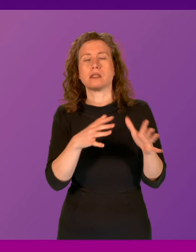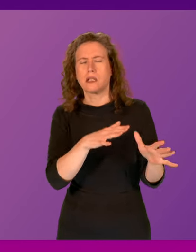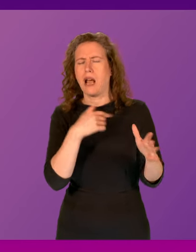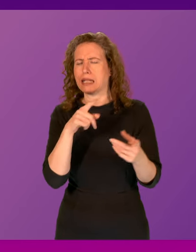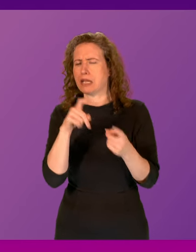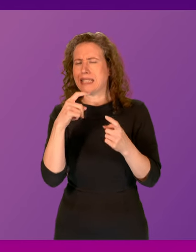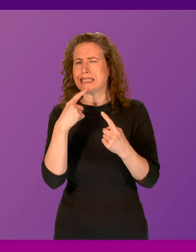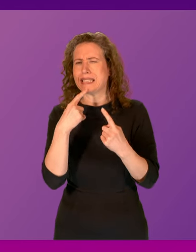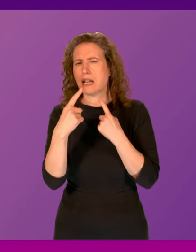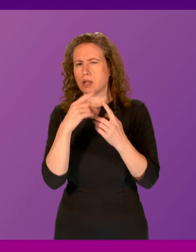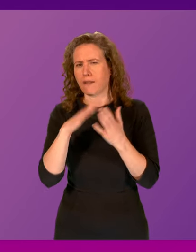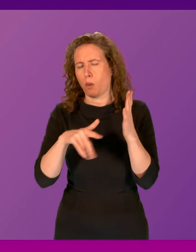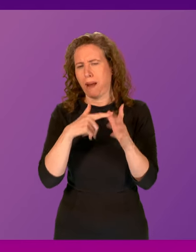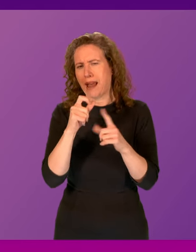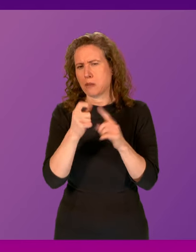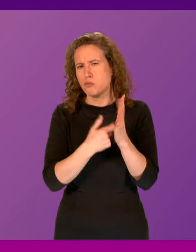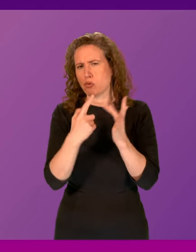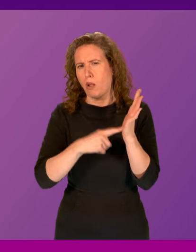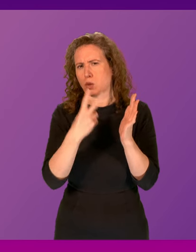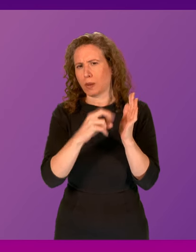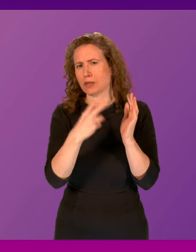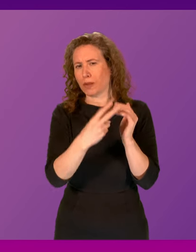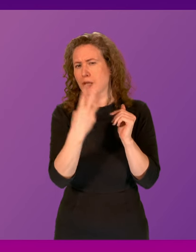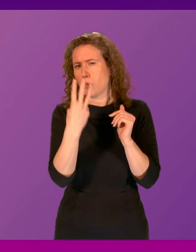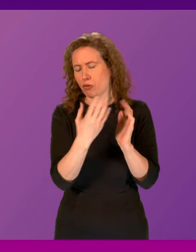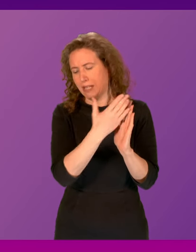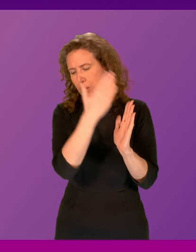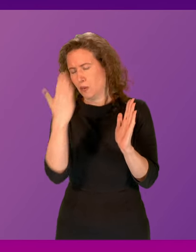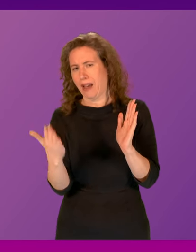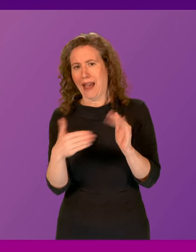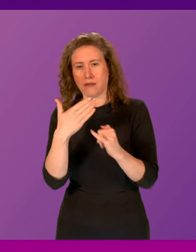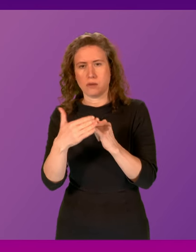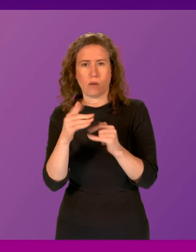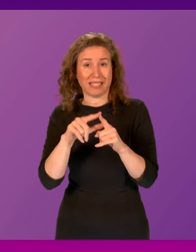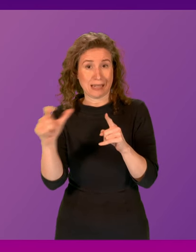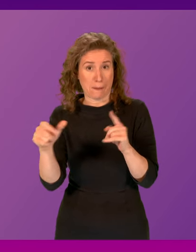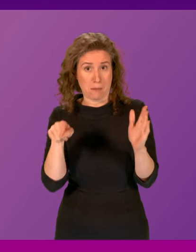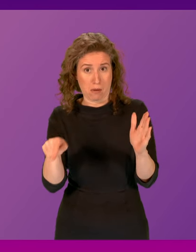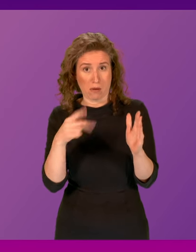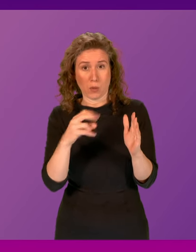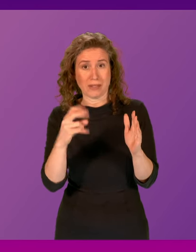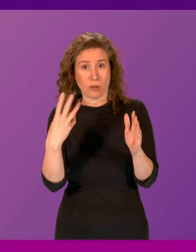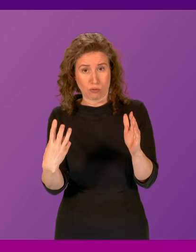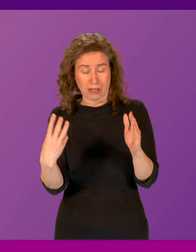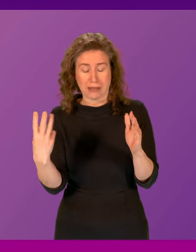April 2023 to the end of the calendar year, December 2023, the new paediatric out-patient